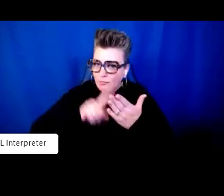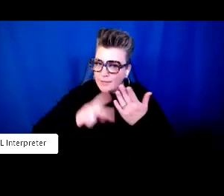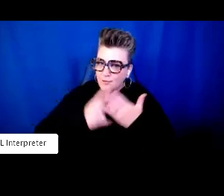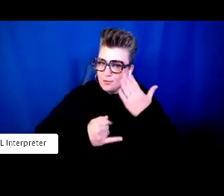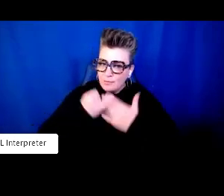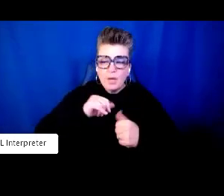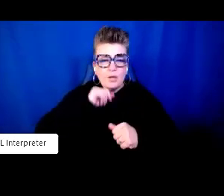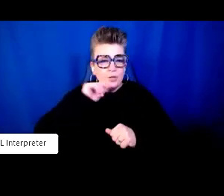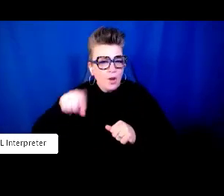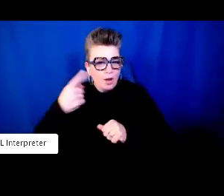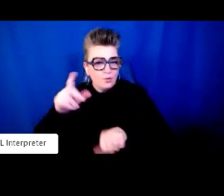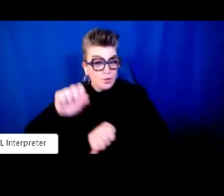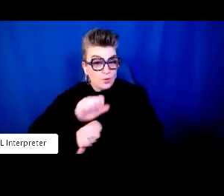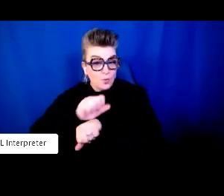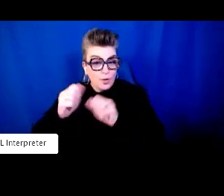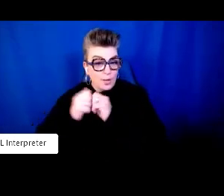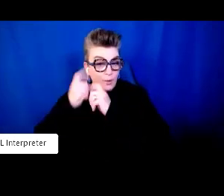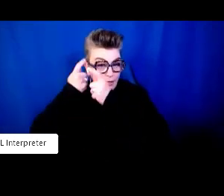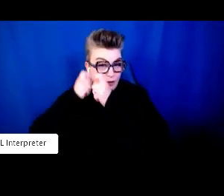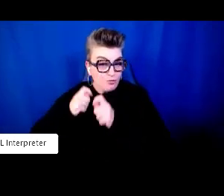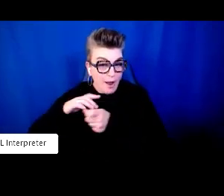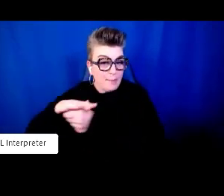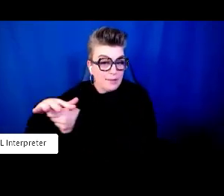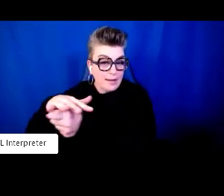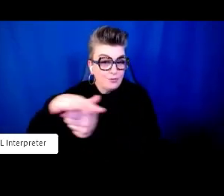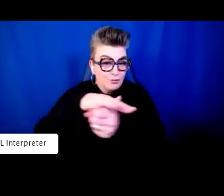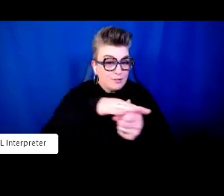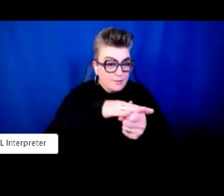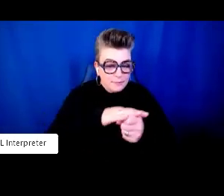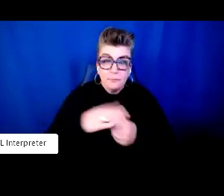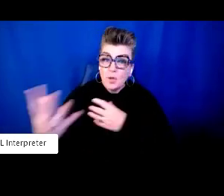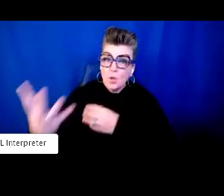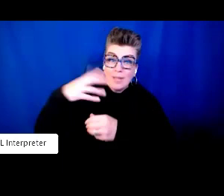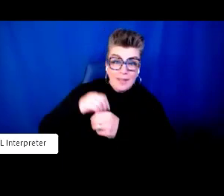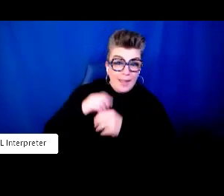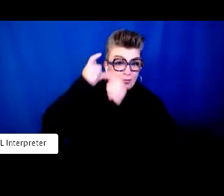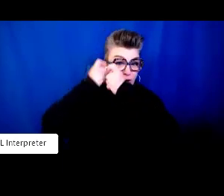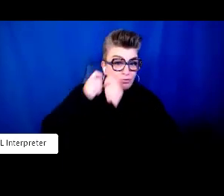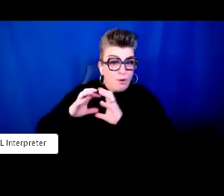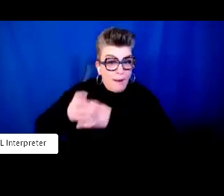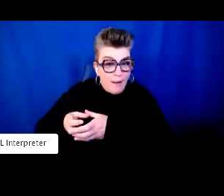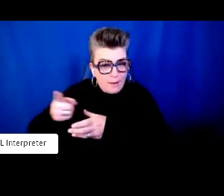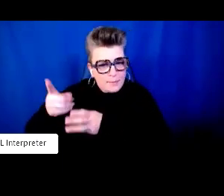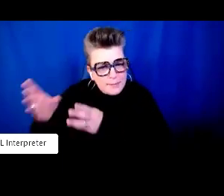Establishing partnerships to engage tribes in planning for data management and sharing before research